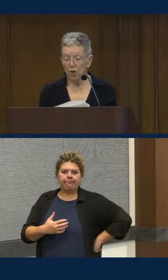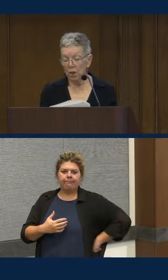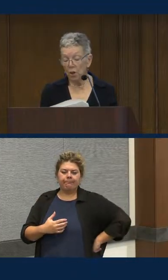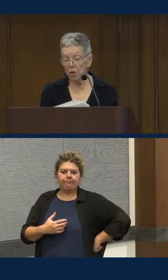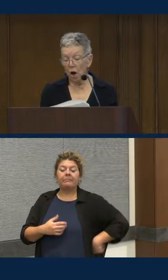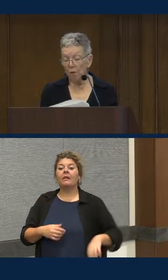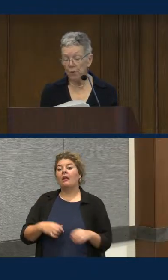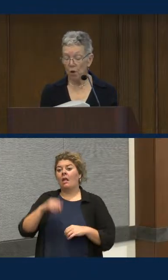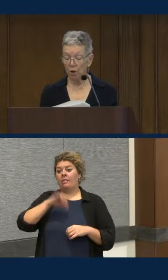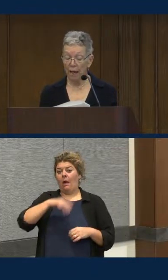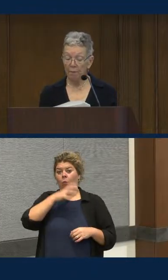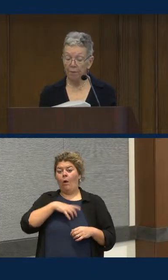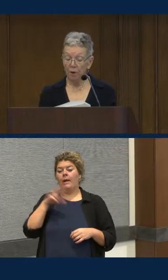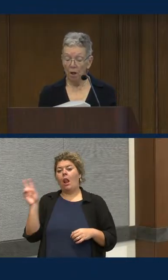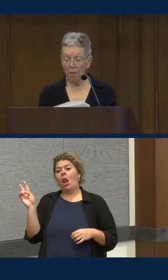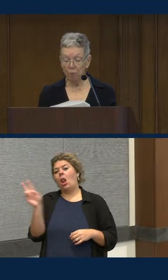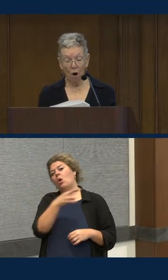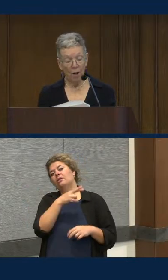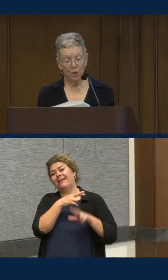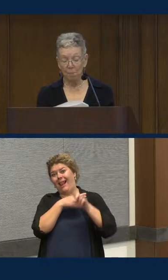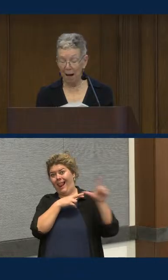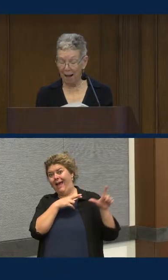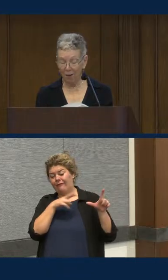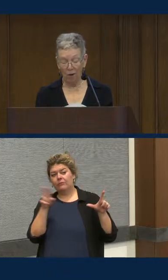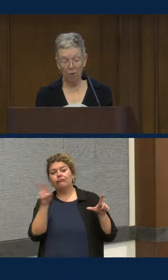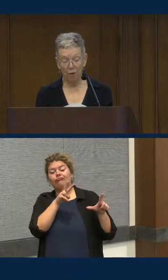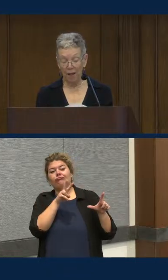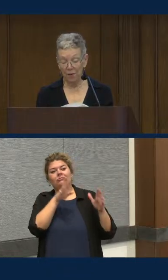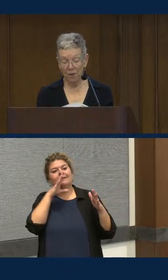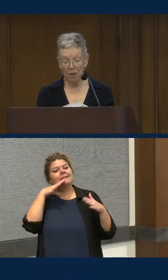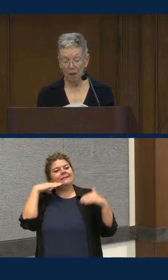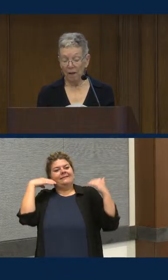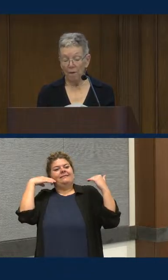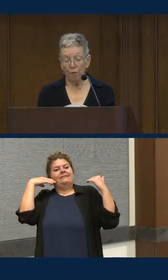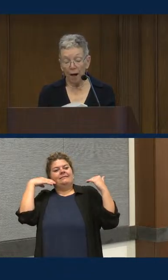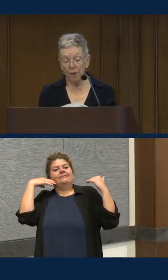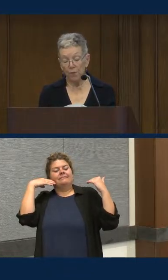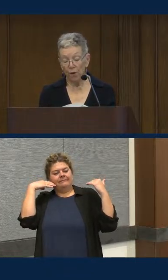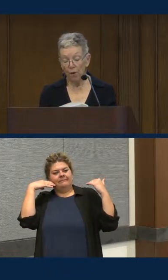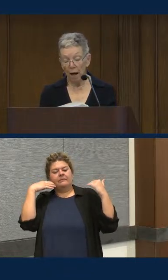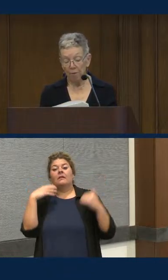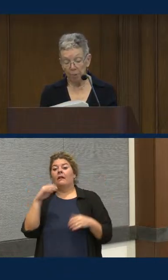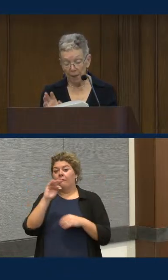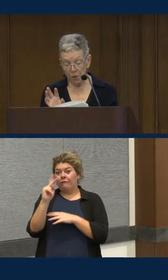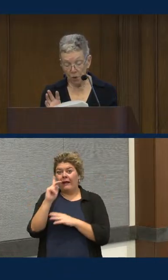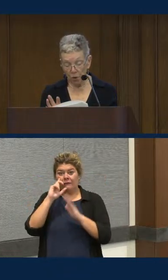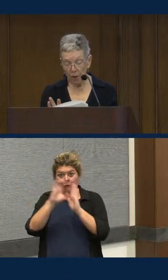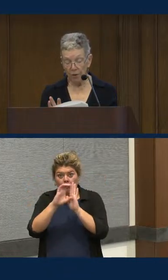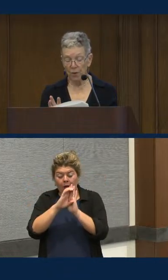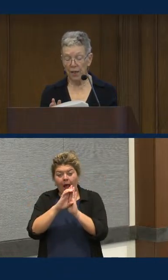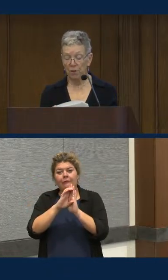a broad smile on her face. Frank's photograph places her in